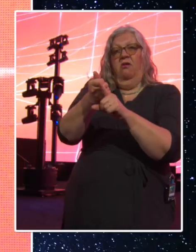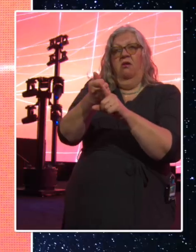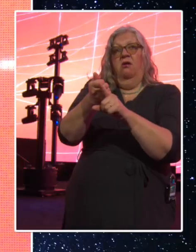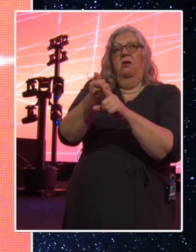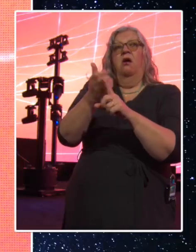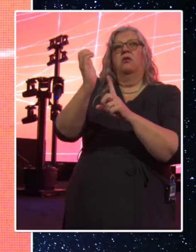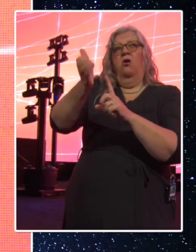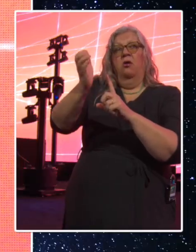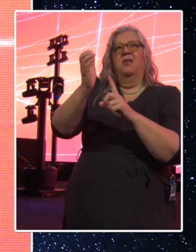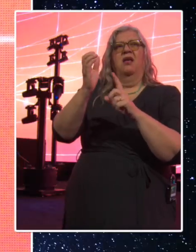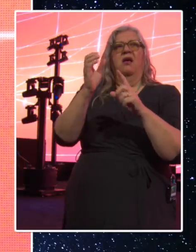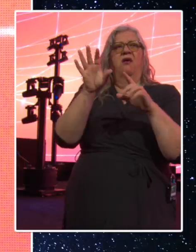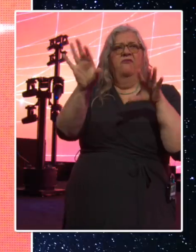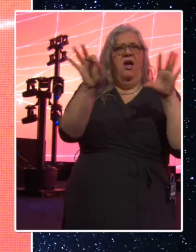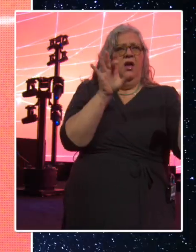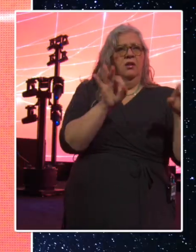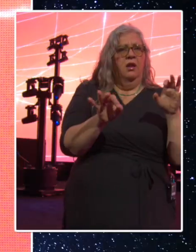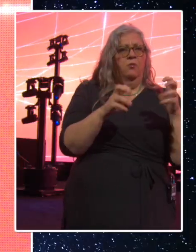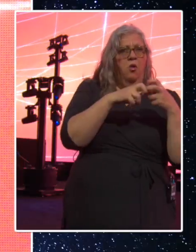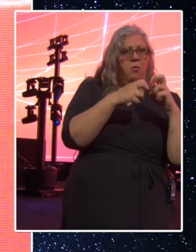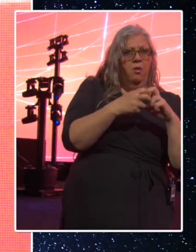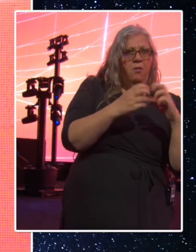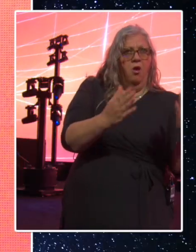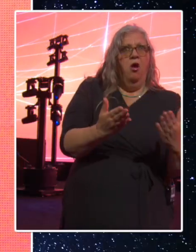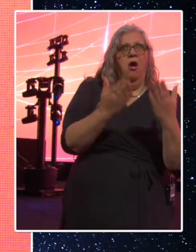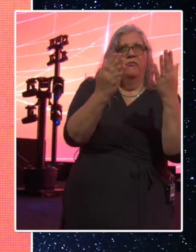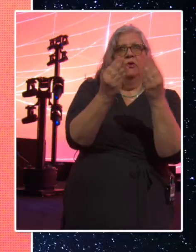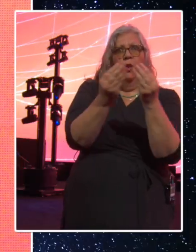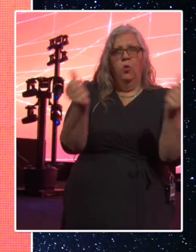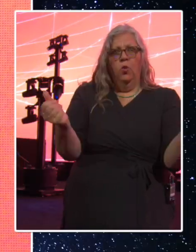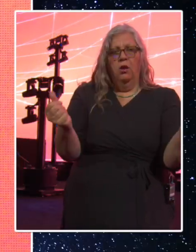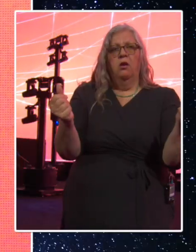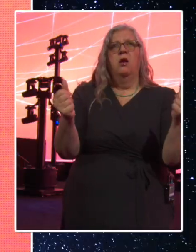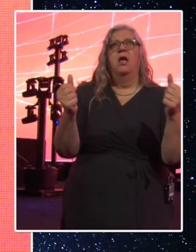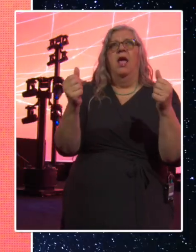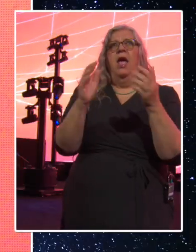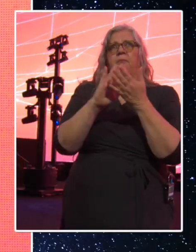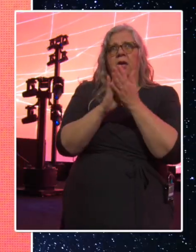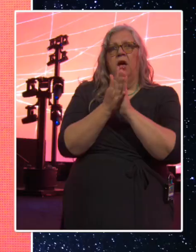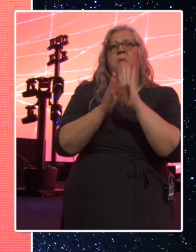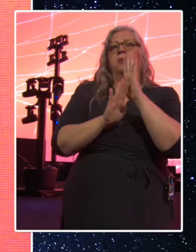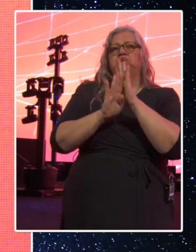identifying problems, offering solutions and getting smarter over time.